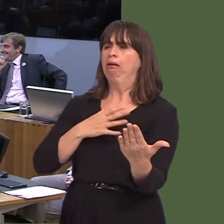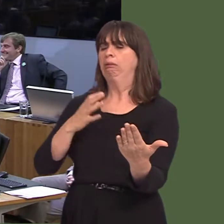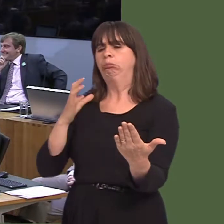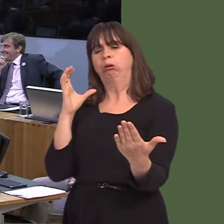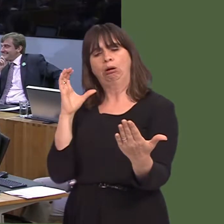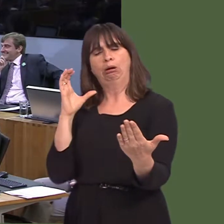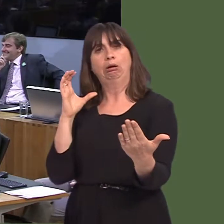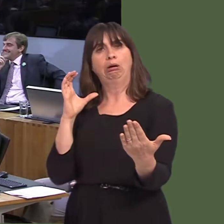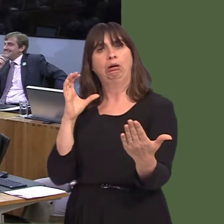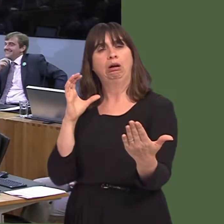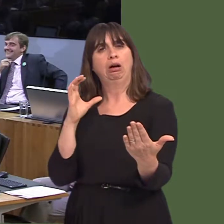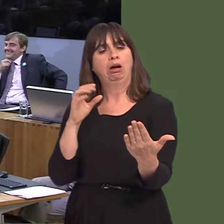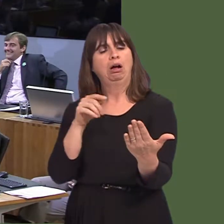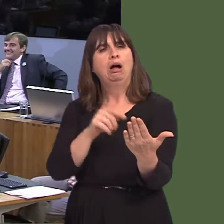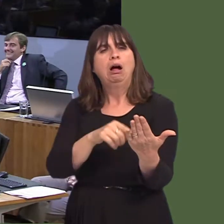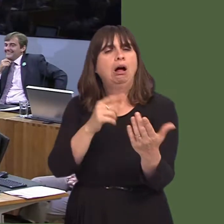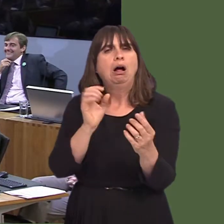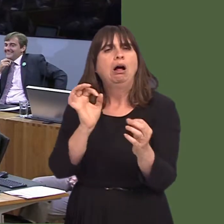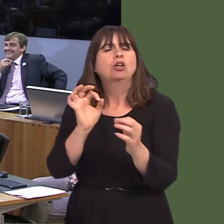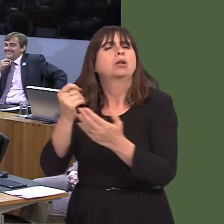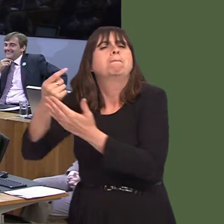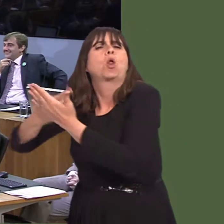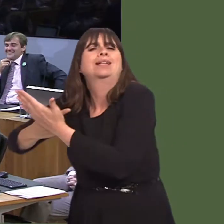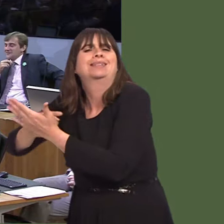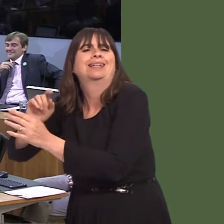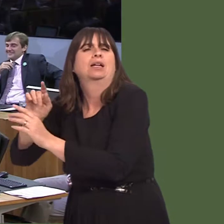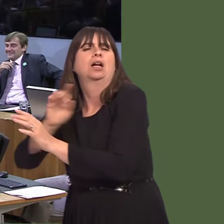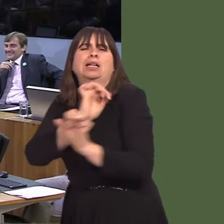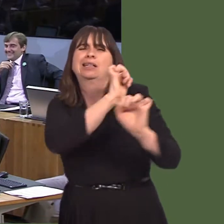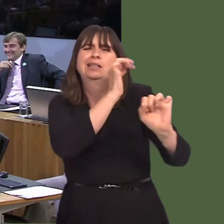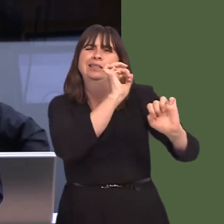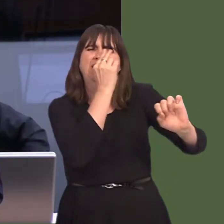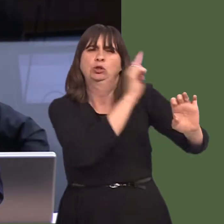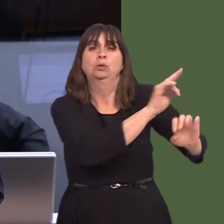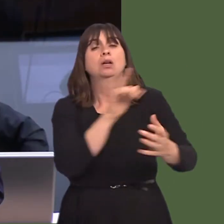It doesn't look at the policy position in fairness, because that's not the Public Accounts Committee's role; it looks at the expenditure of money.